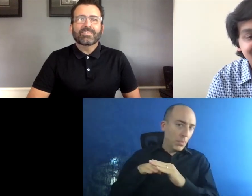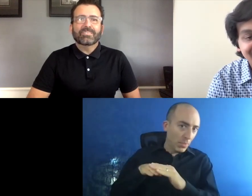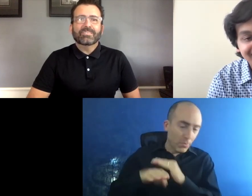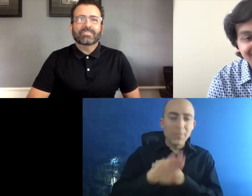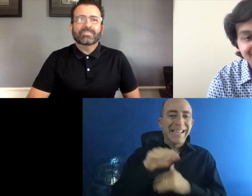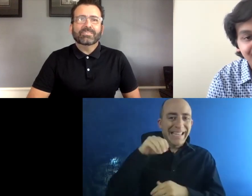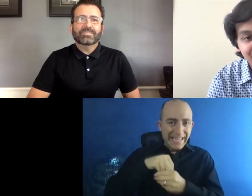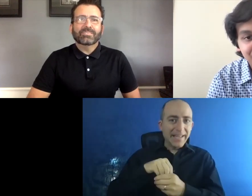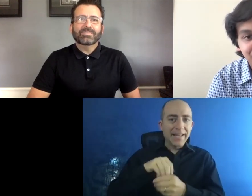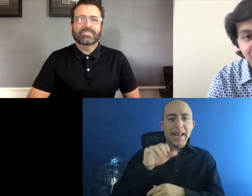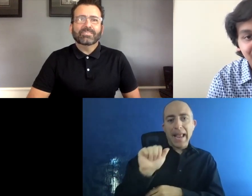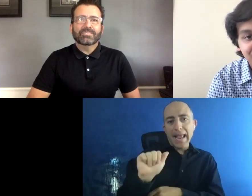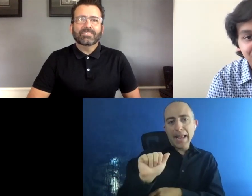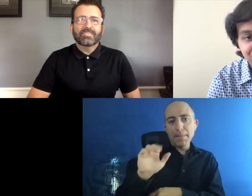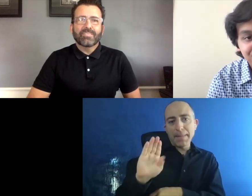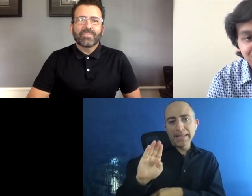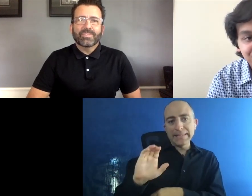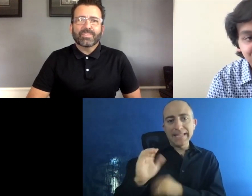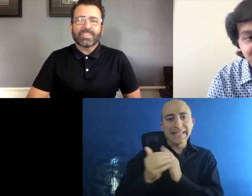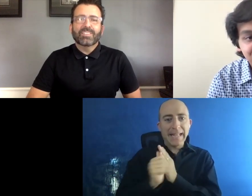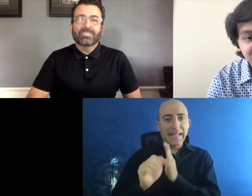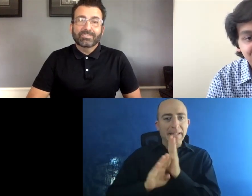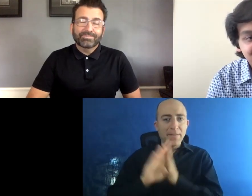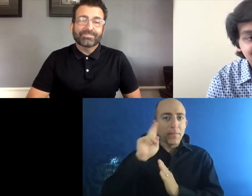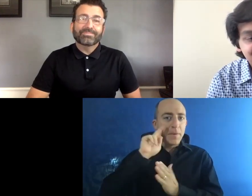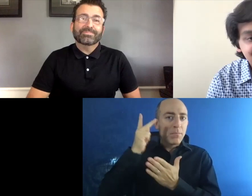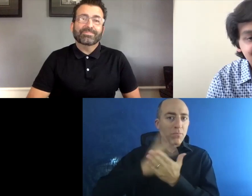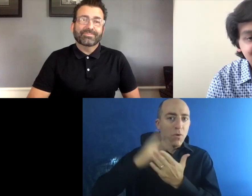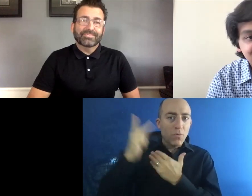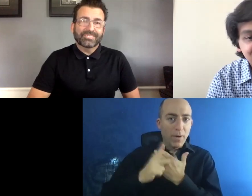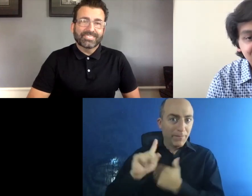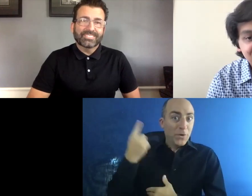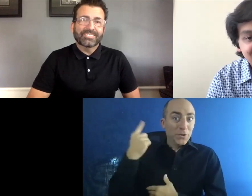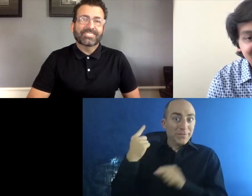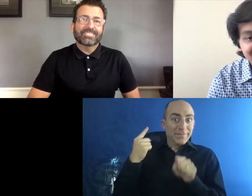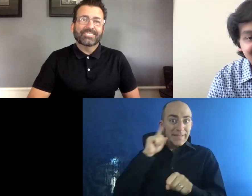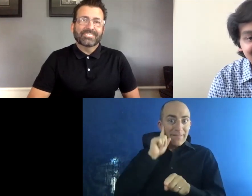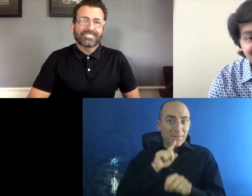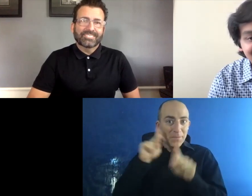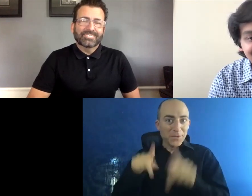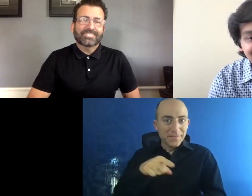Talent Development Program, attended by the likes of Tom Hanks and Arsenio Hall.